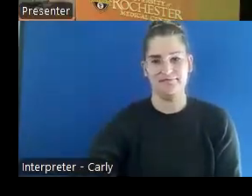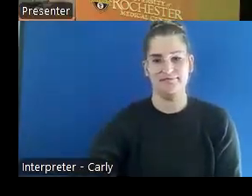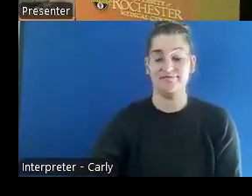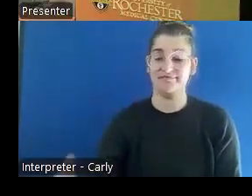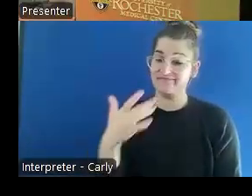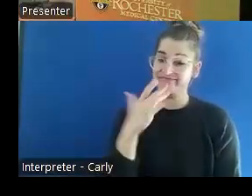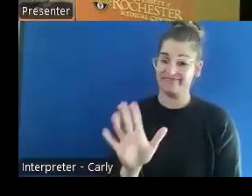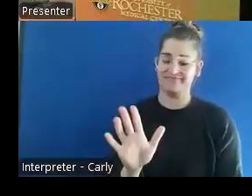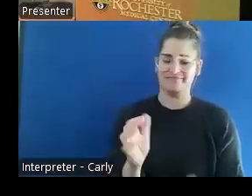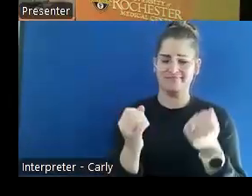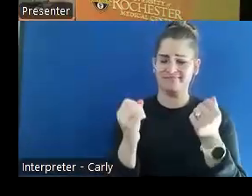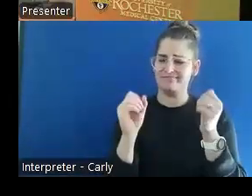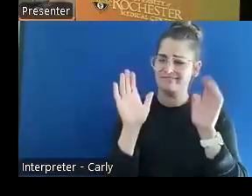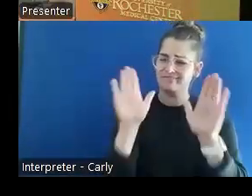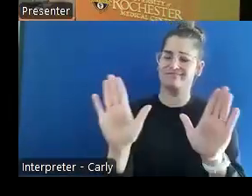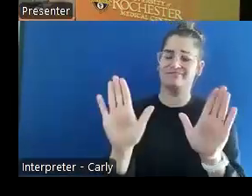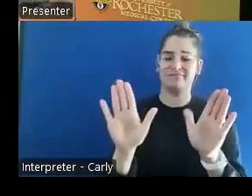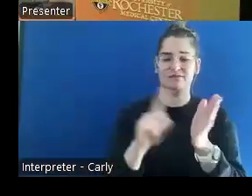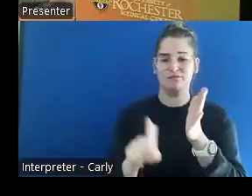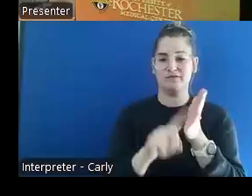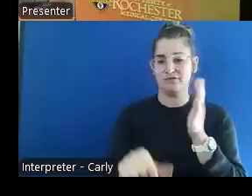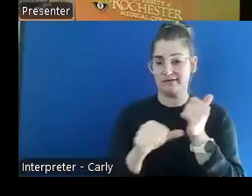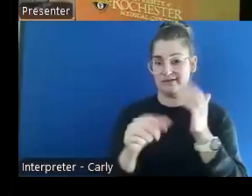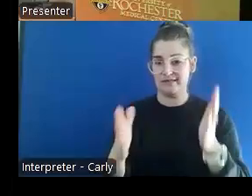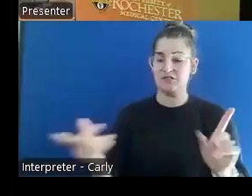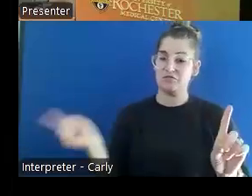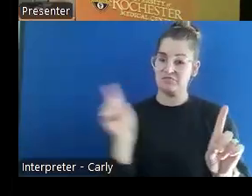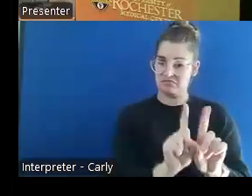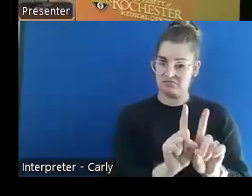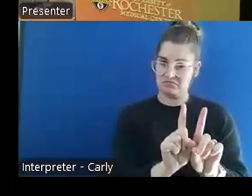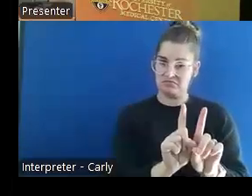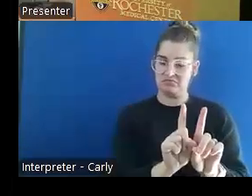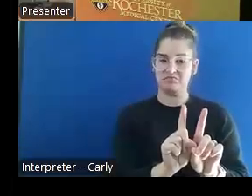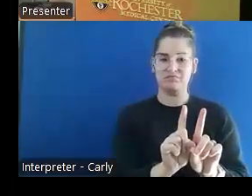research assistants who would go into the room with the patient and do this tool it's on an iPad